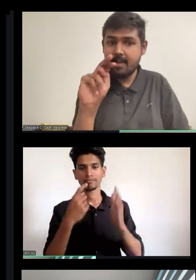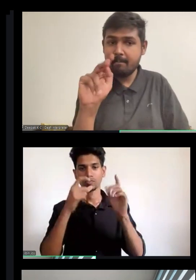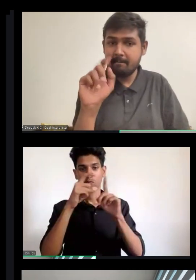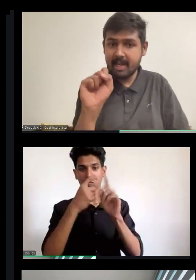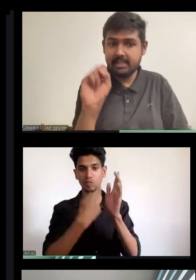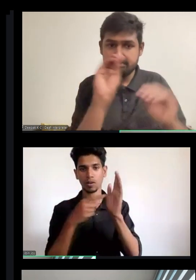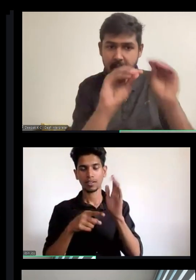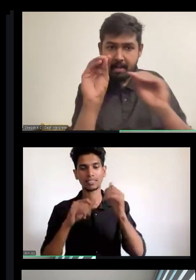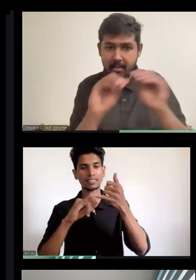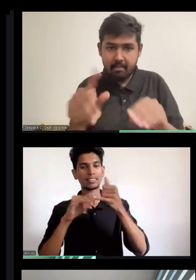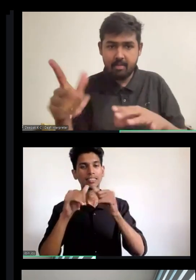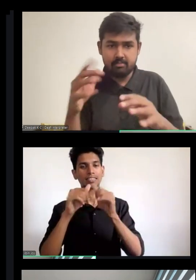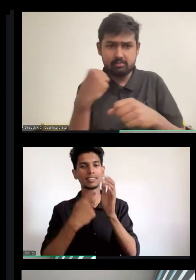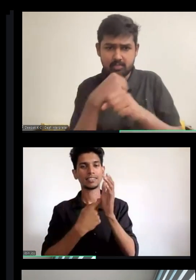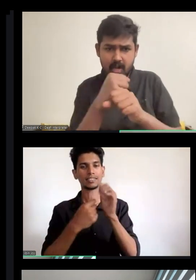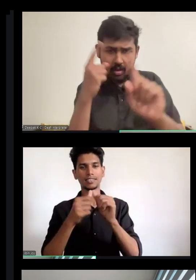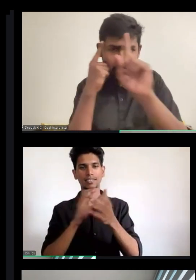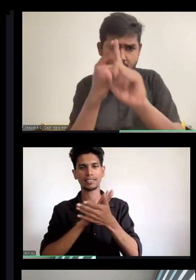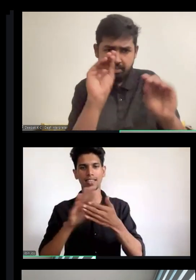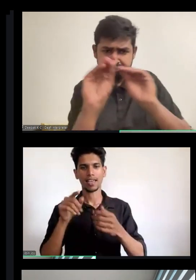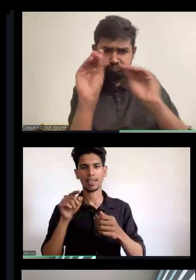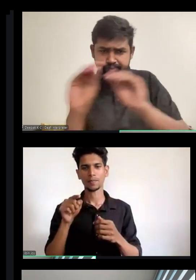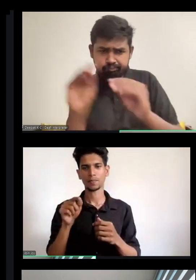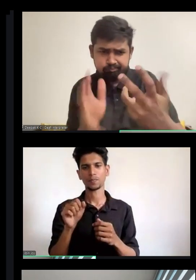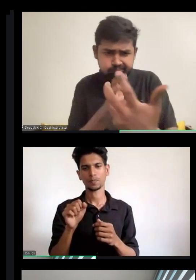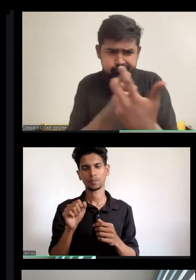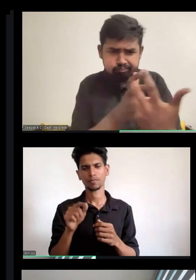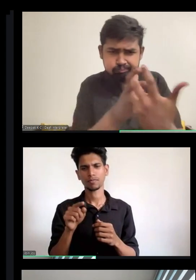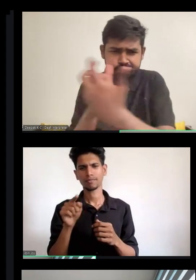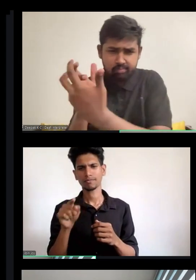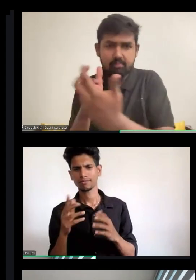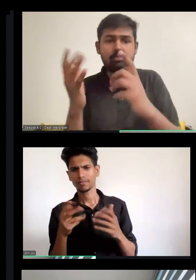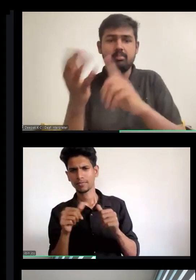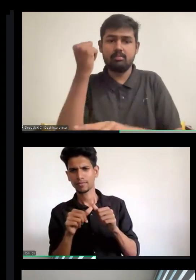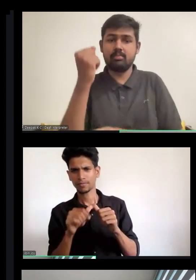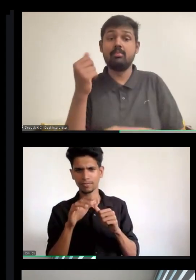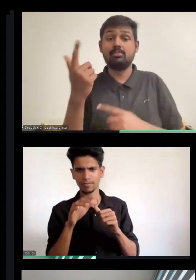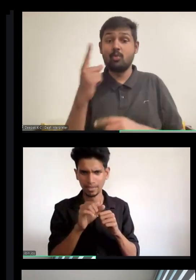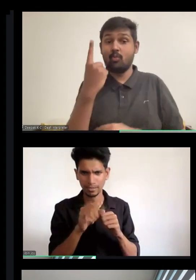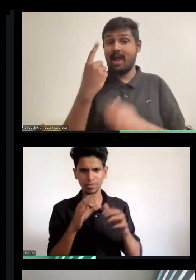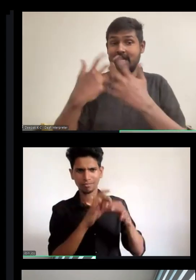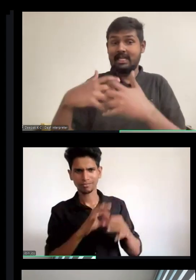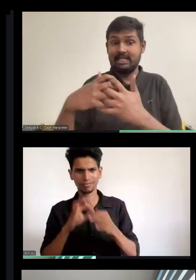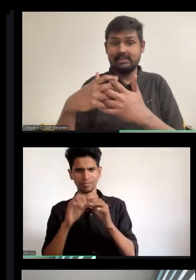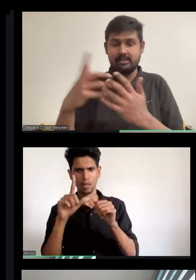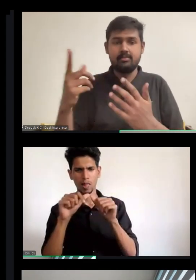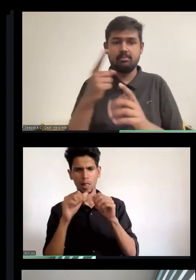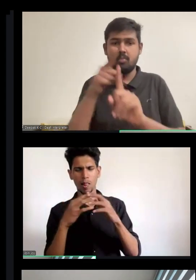They are aligned with federal accessibility laws and standards like WCAG. And they are grounded in best practices.